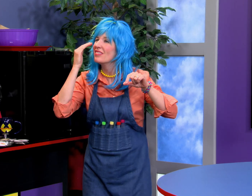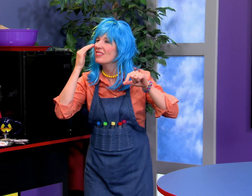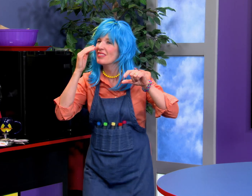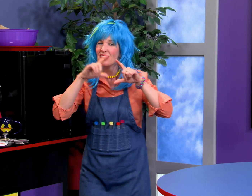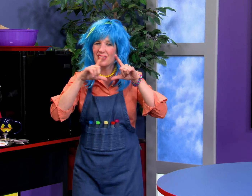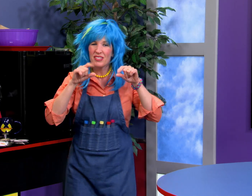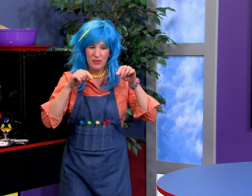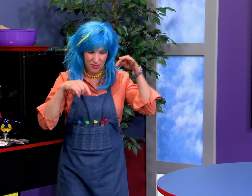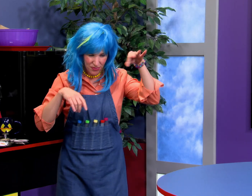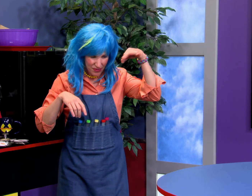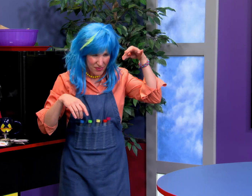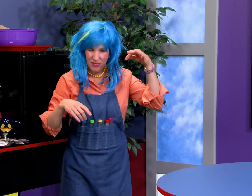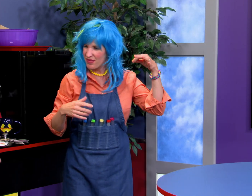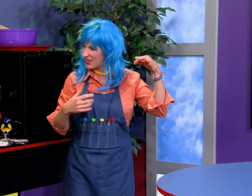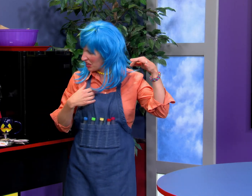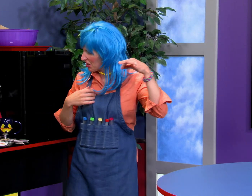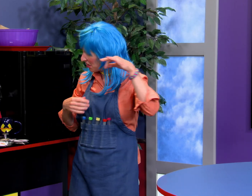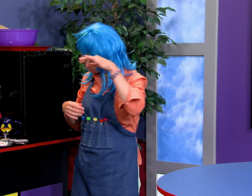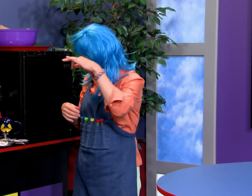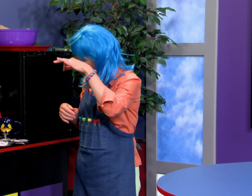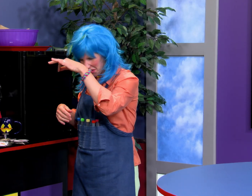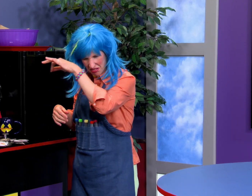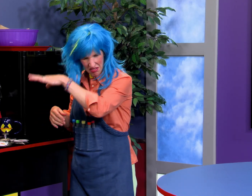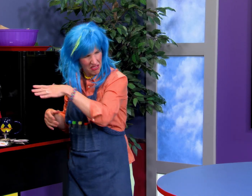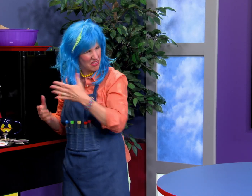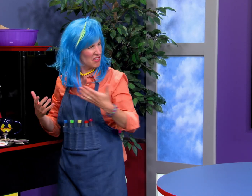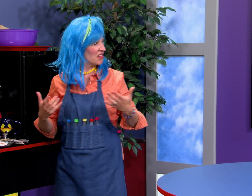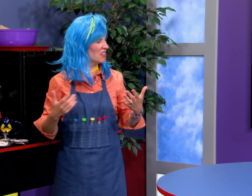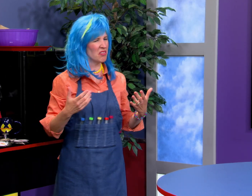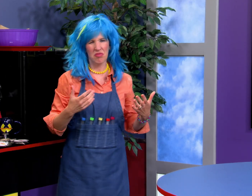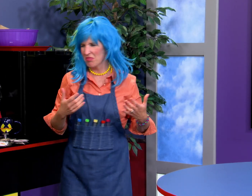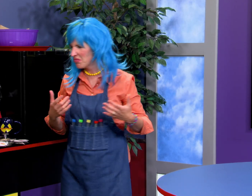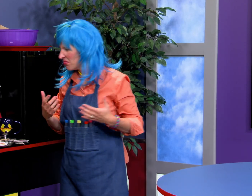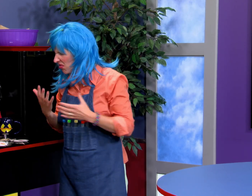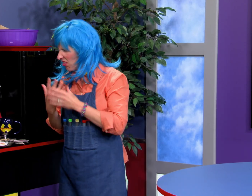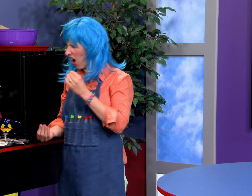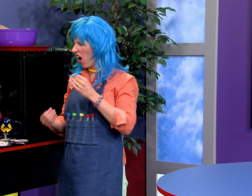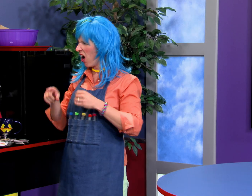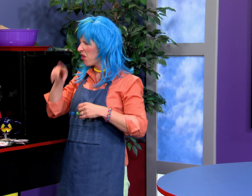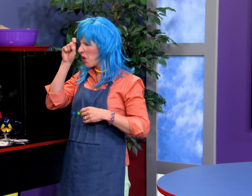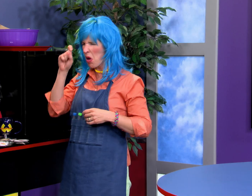I LEFT A PACKET OF COCOA IN HERE, AND NOW I CAN'T FIND IT.